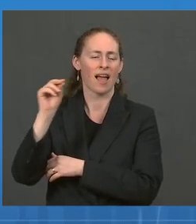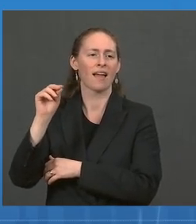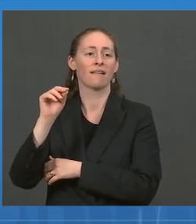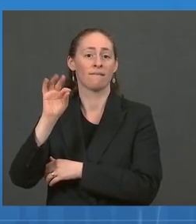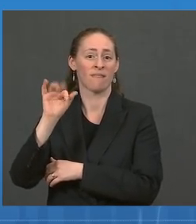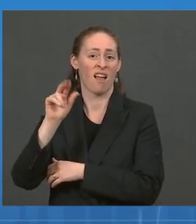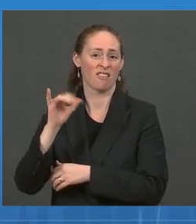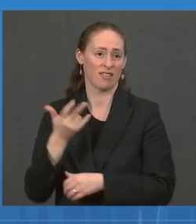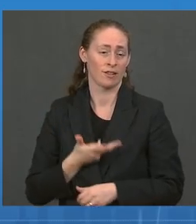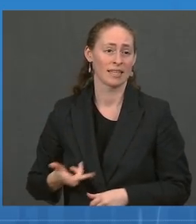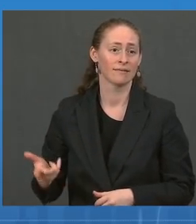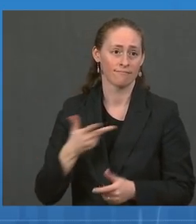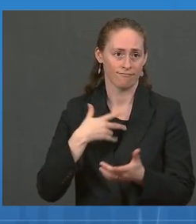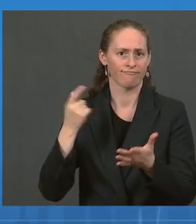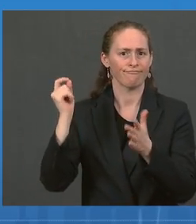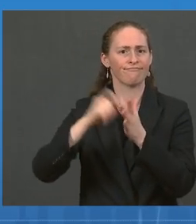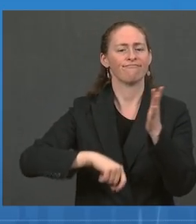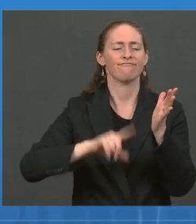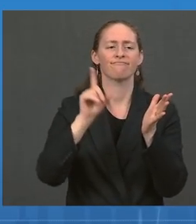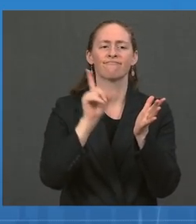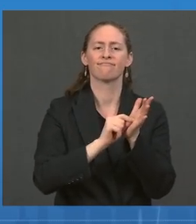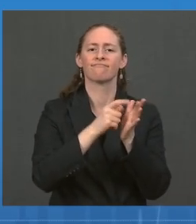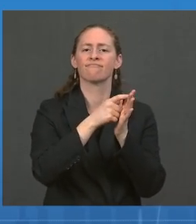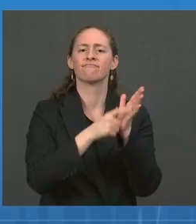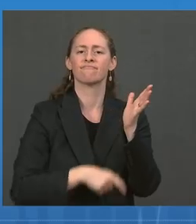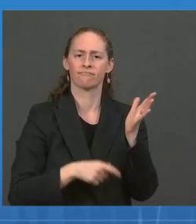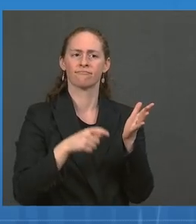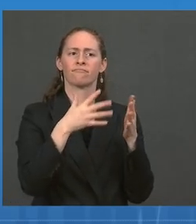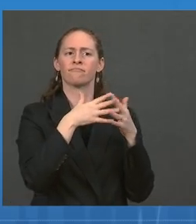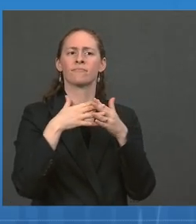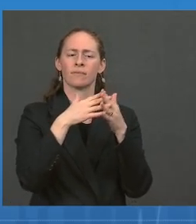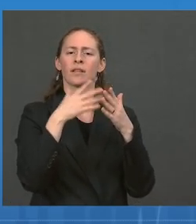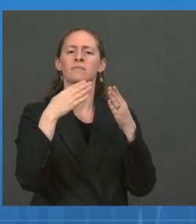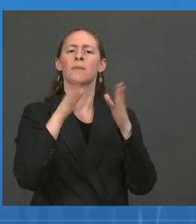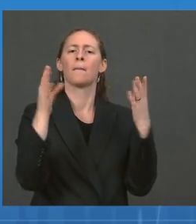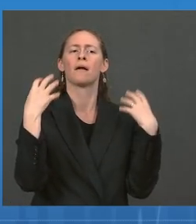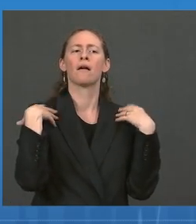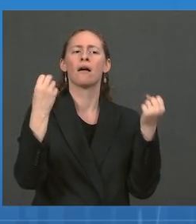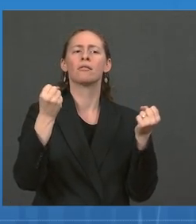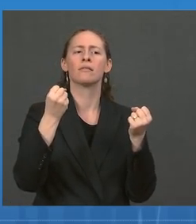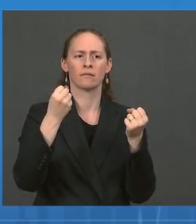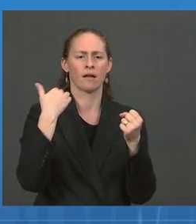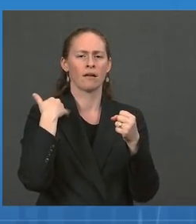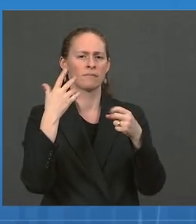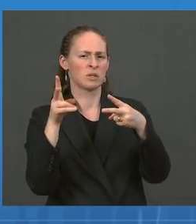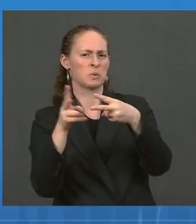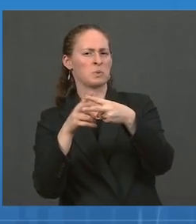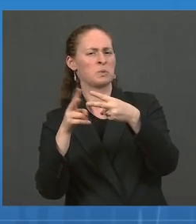two articles that -- a two-part article, which we called "A Centenary Tale of Two Pandemics,"